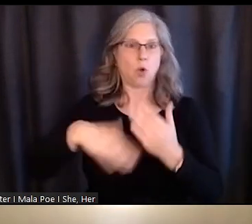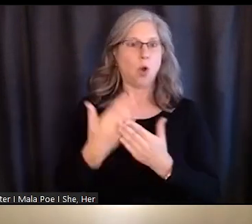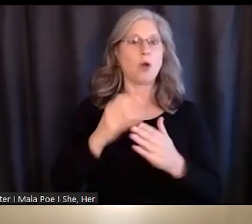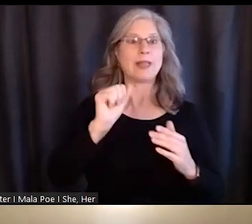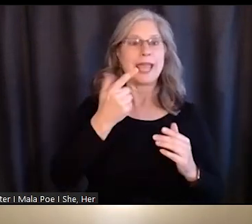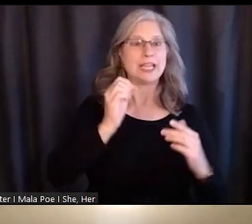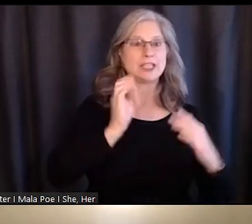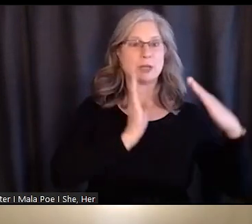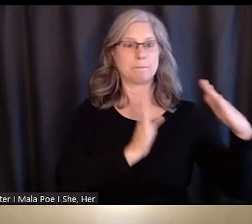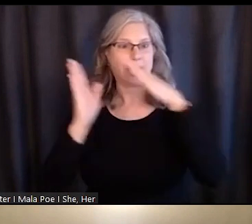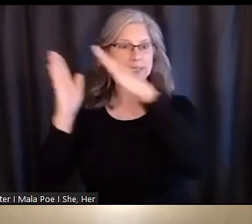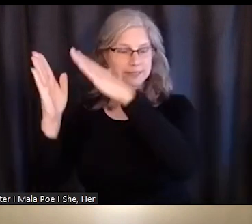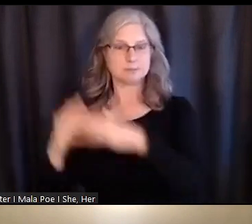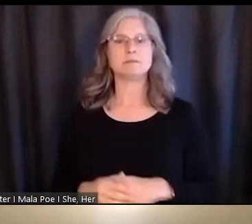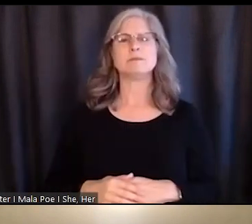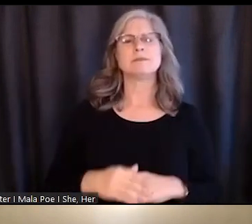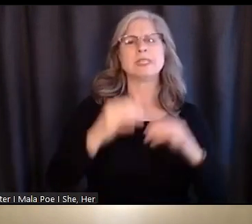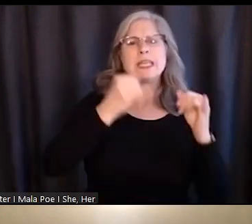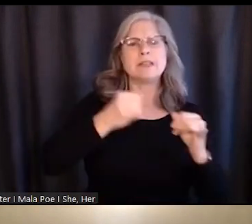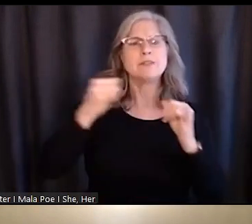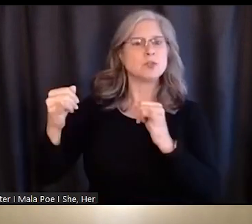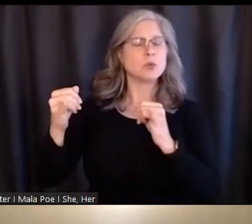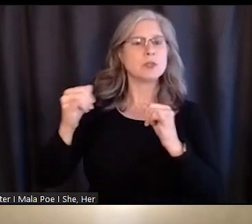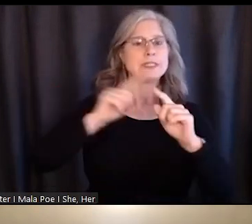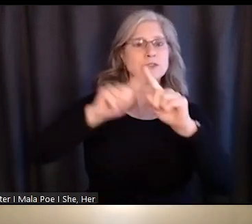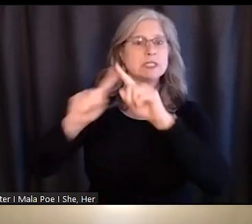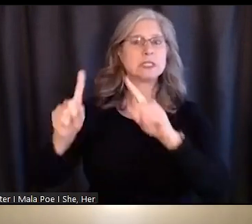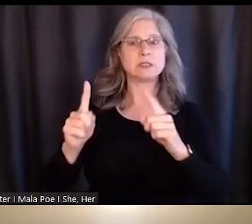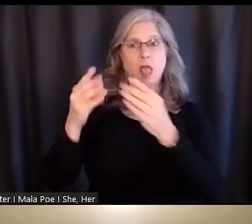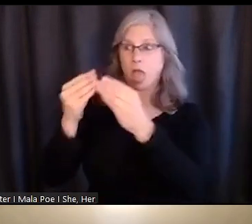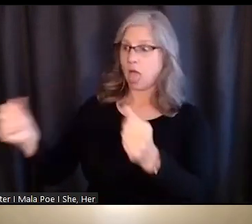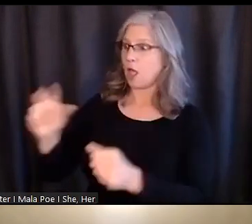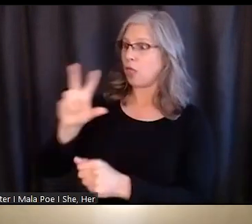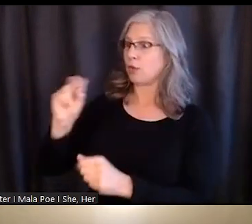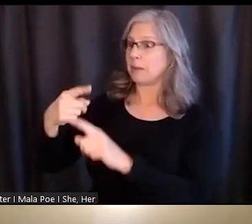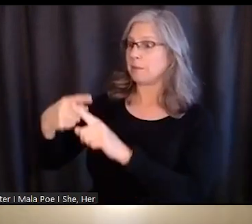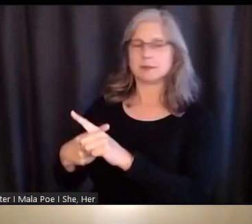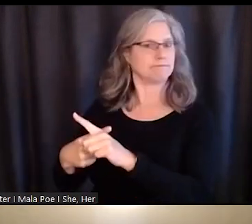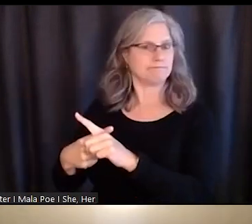Now, individual differences don't disappear after 30 months when children are just beginning the acquisition process.